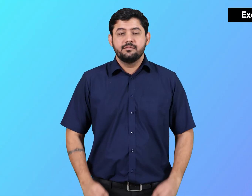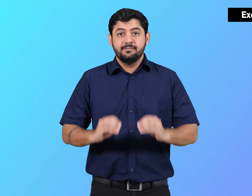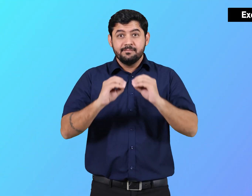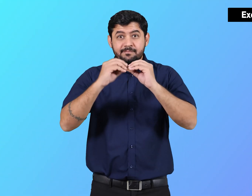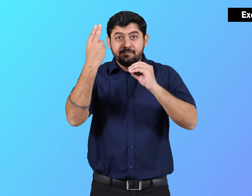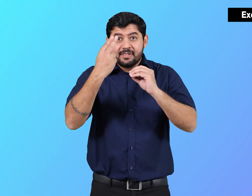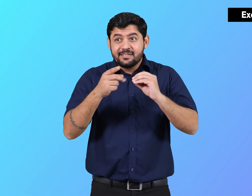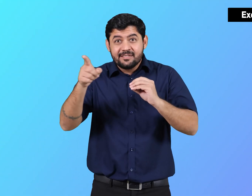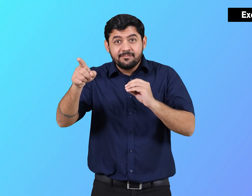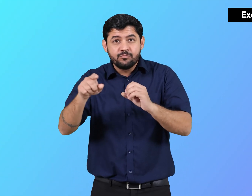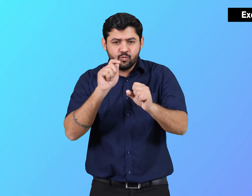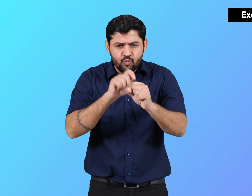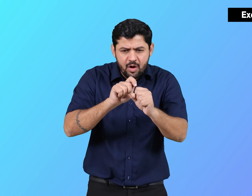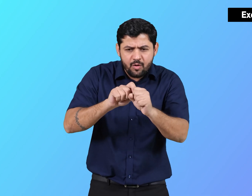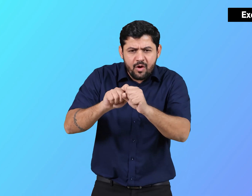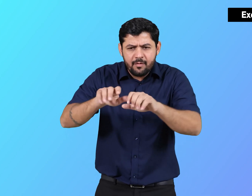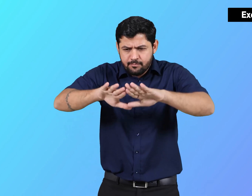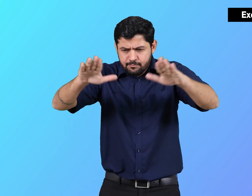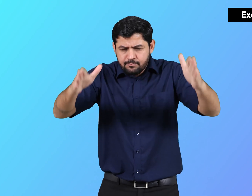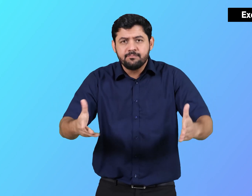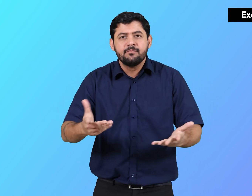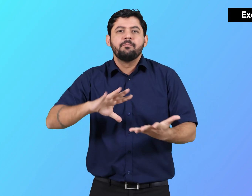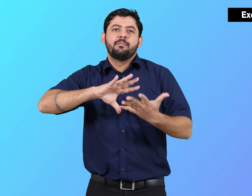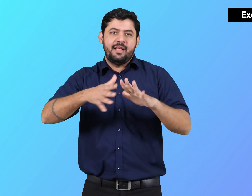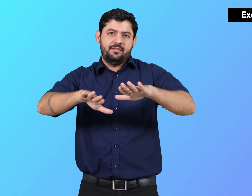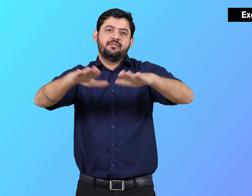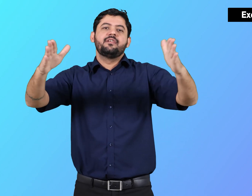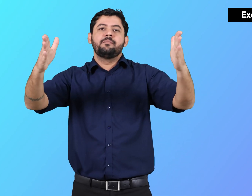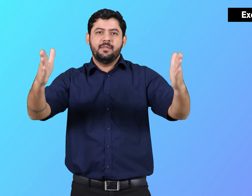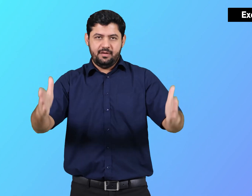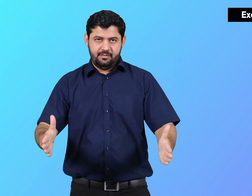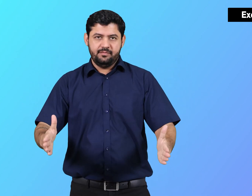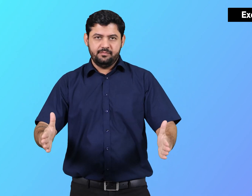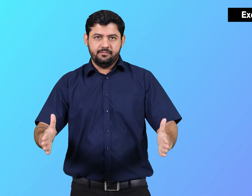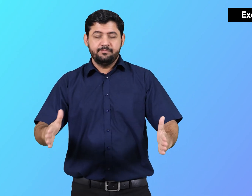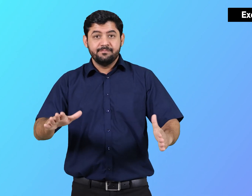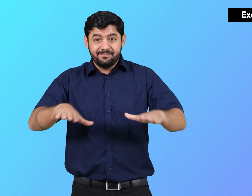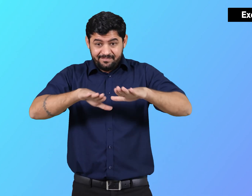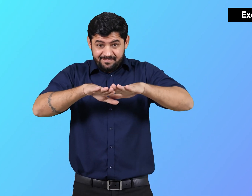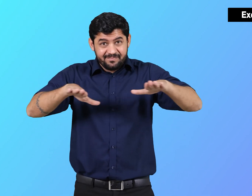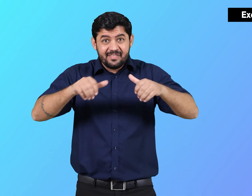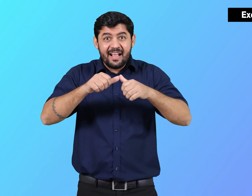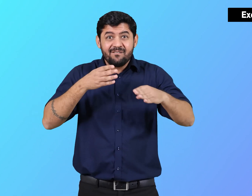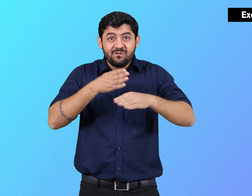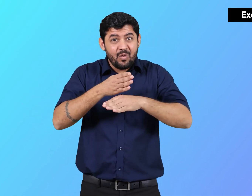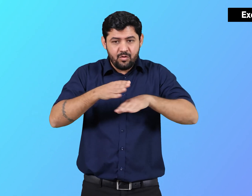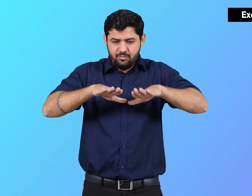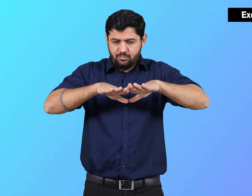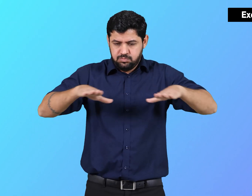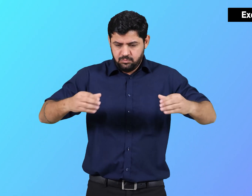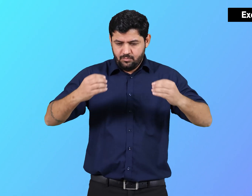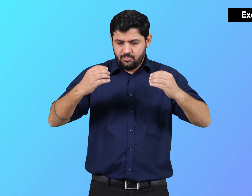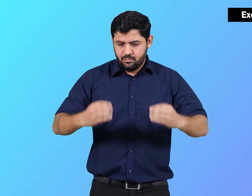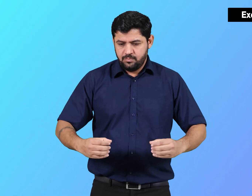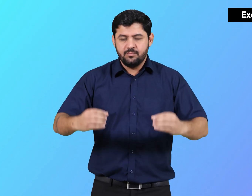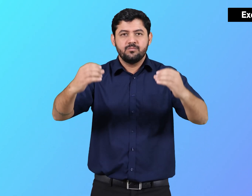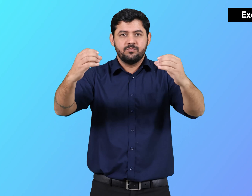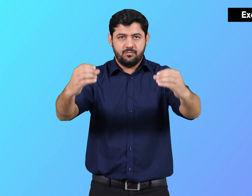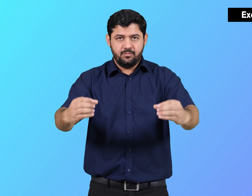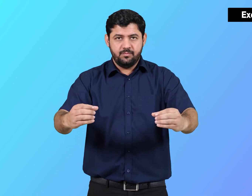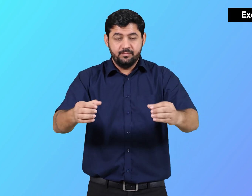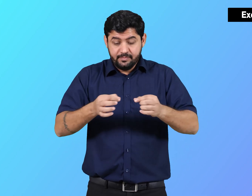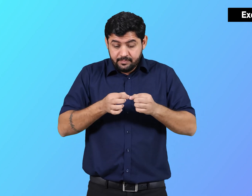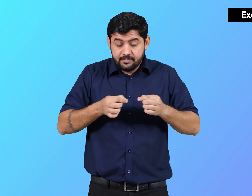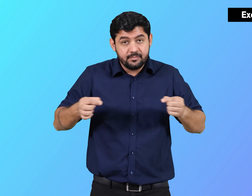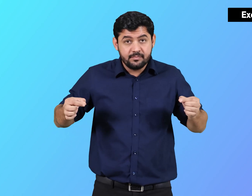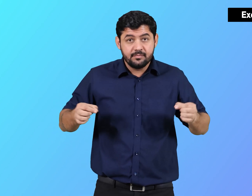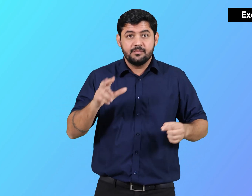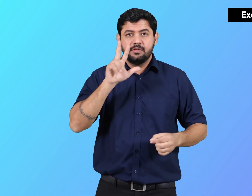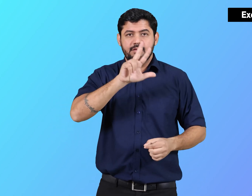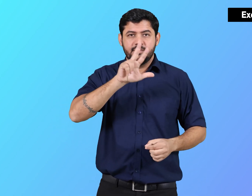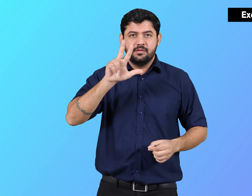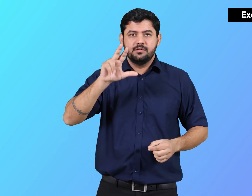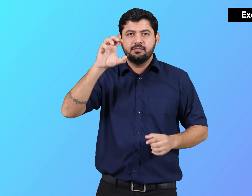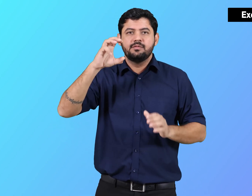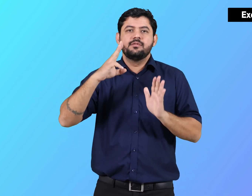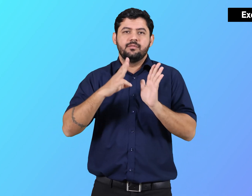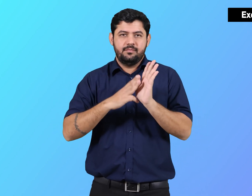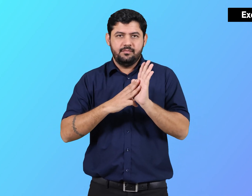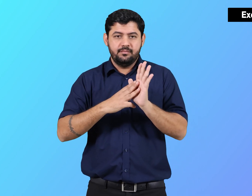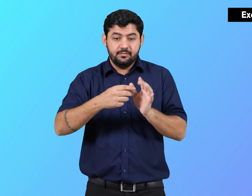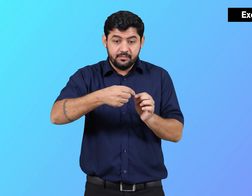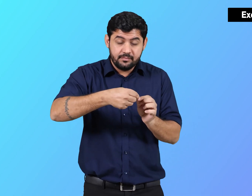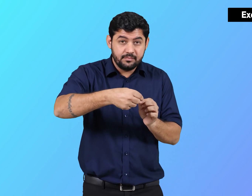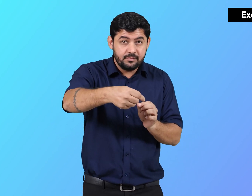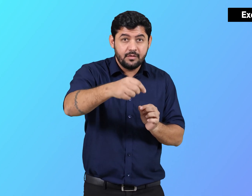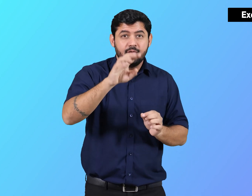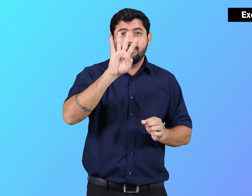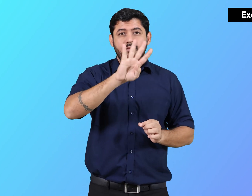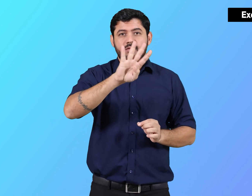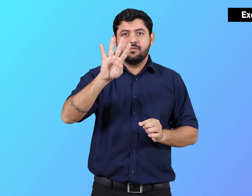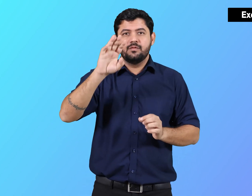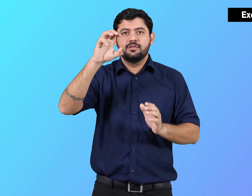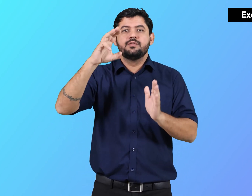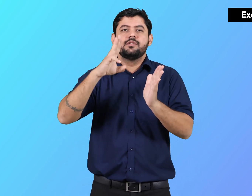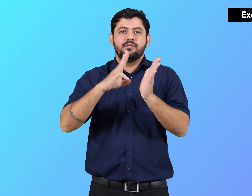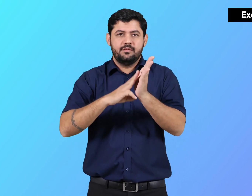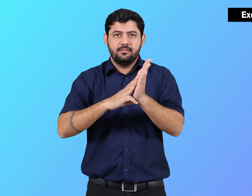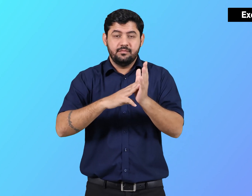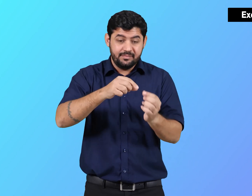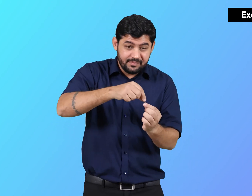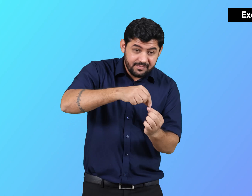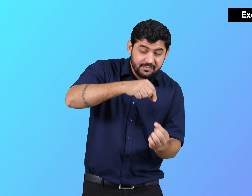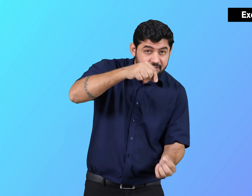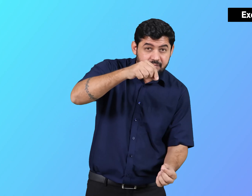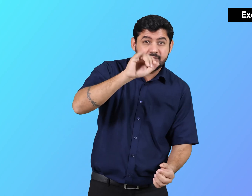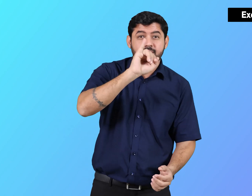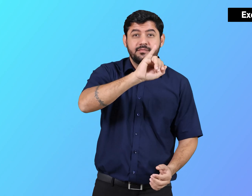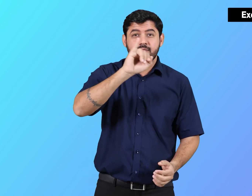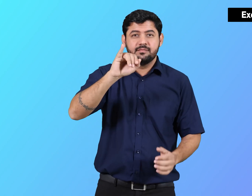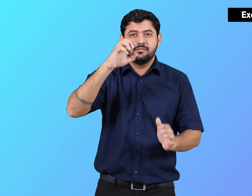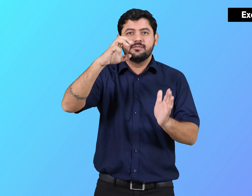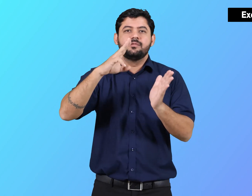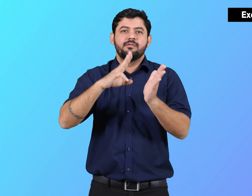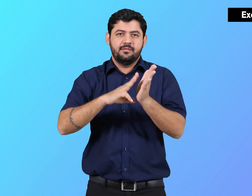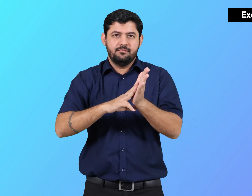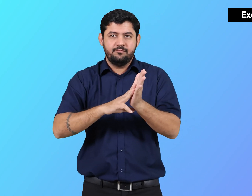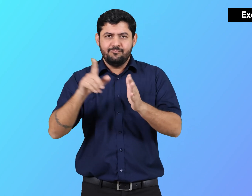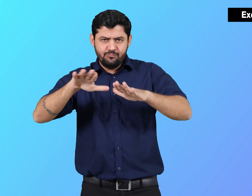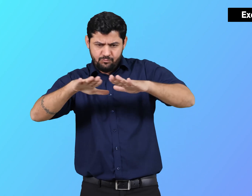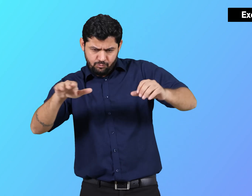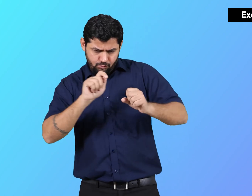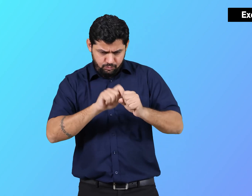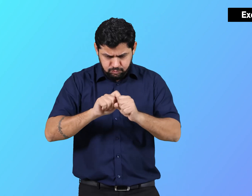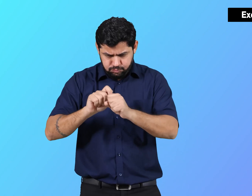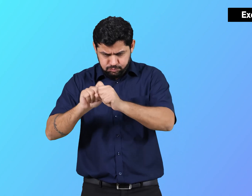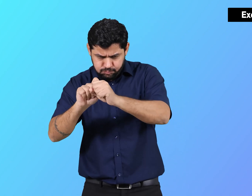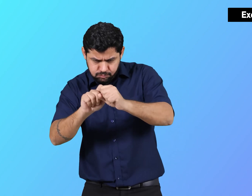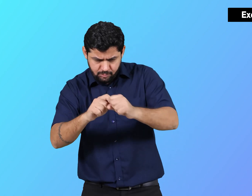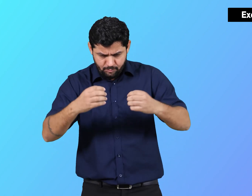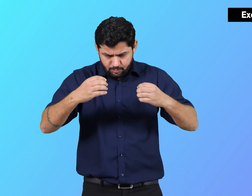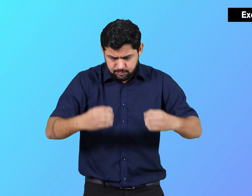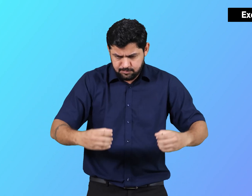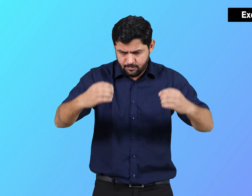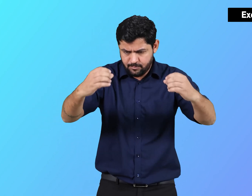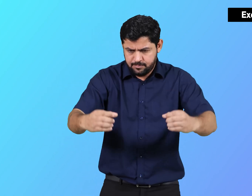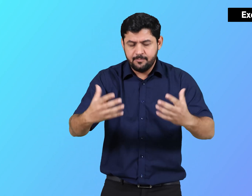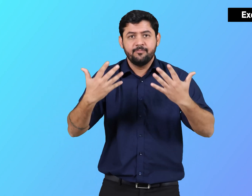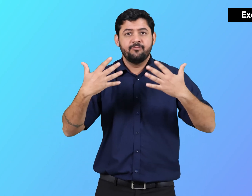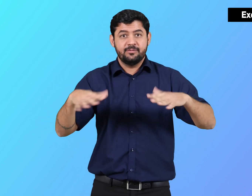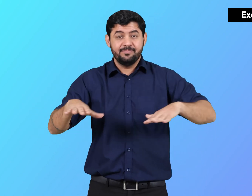Then he made the table from acacia wood. The table was 88 centimetres long, 44 centimetres wide and 66 centimetres high.